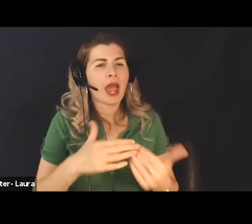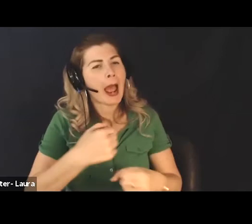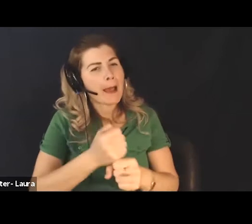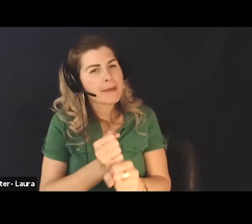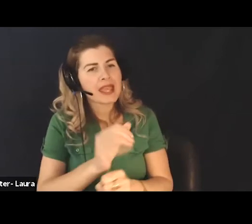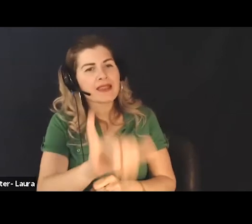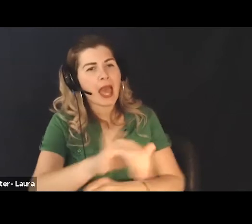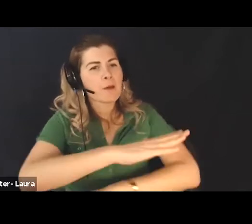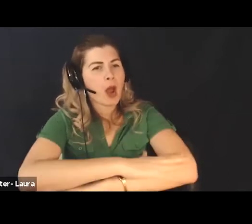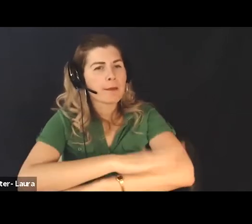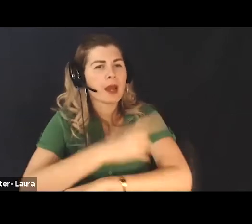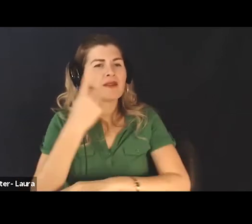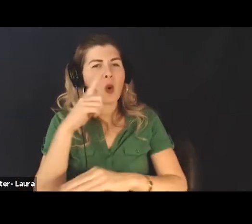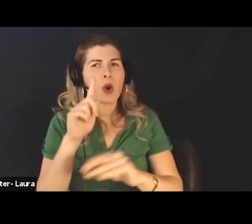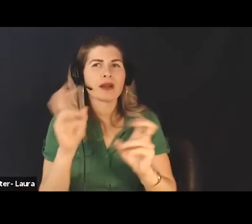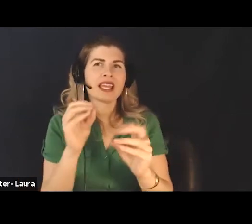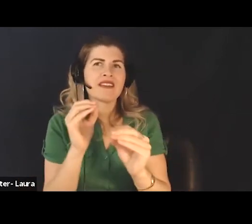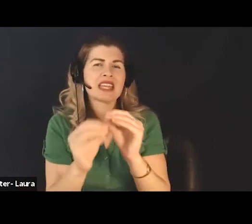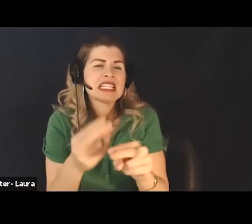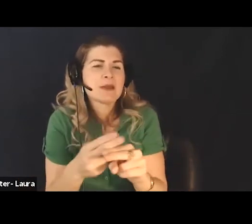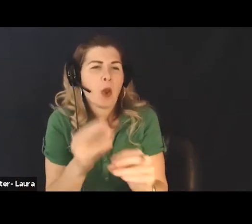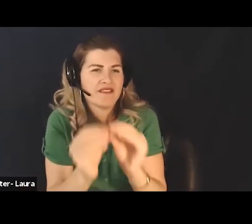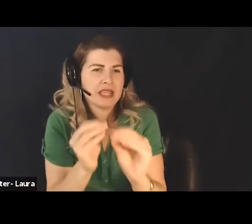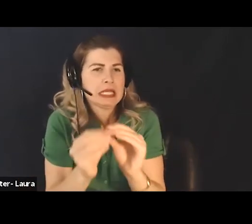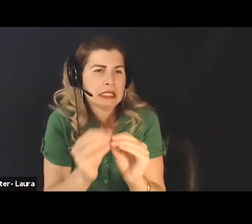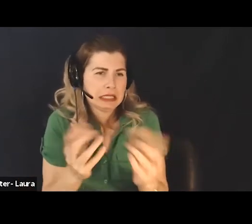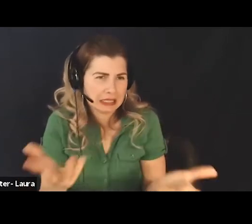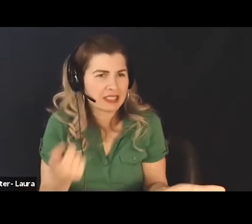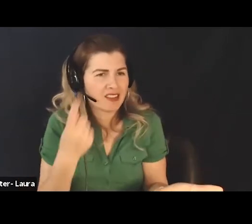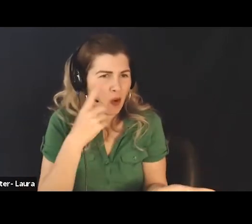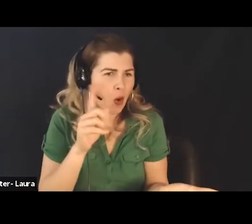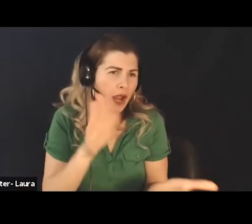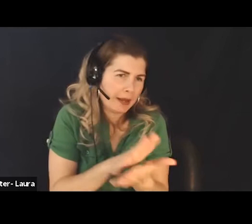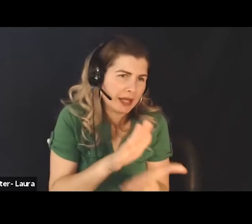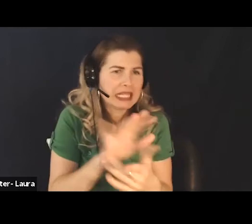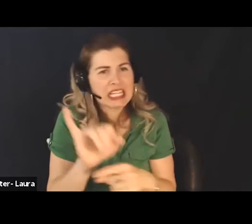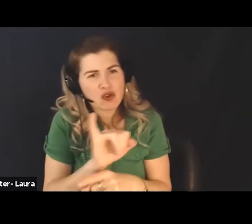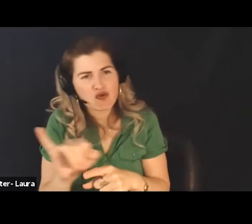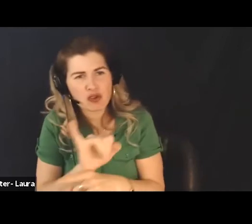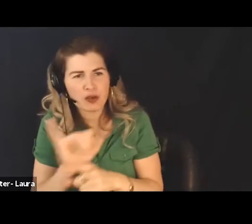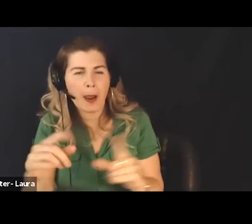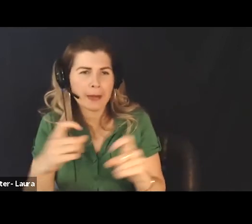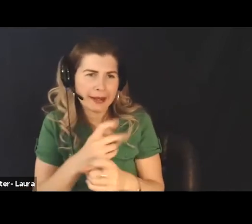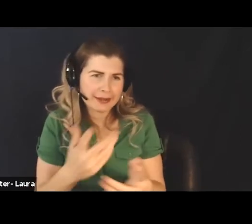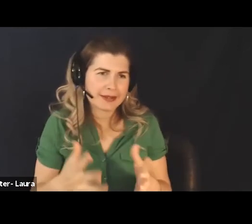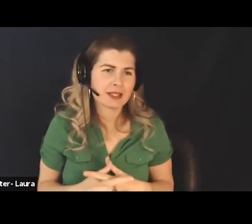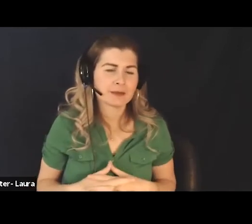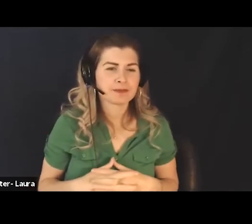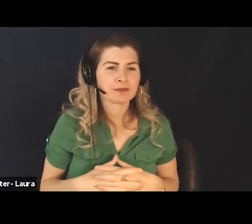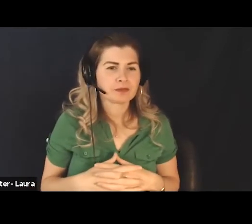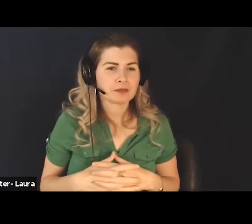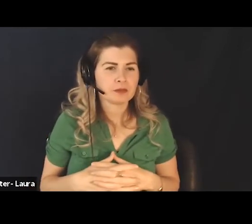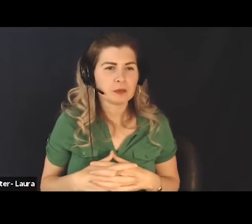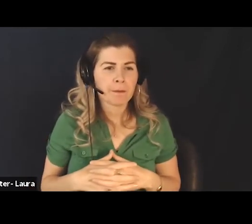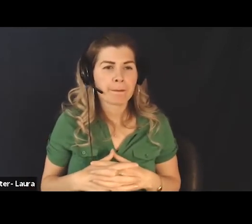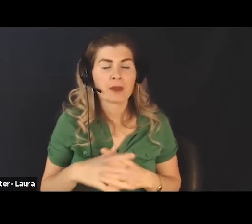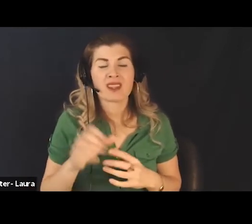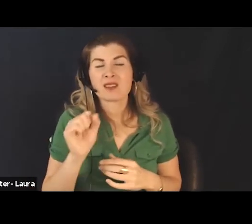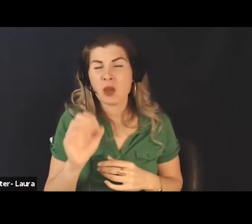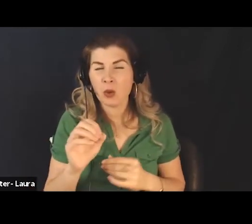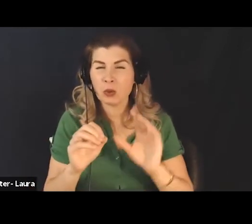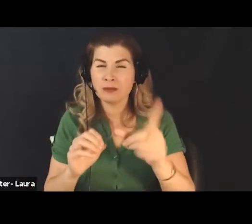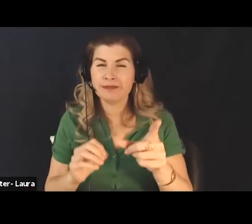You know I hadn't made this project so it could be a band aid for a broken and exploited in corner of the academic industrial and innovation industrial complex.